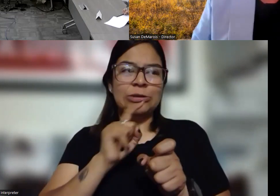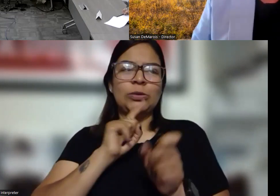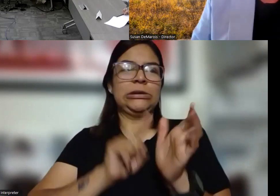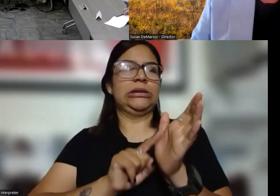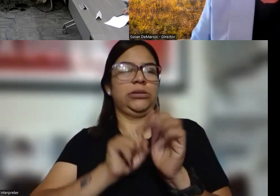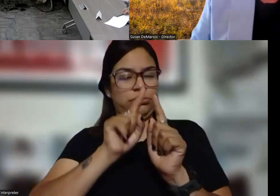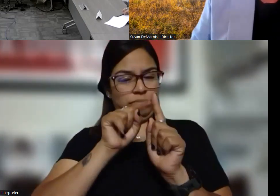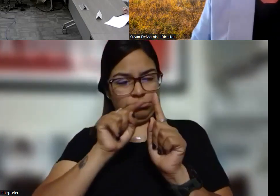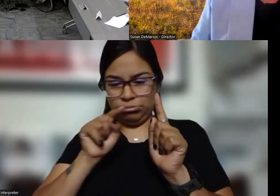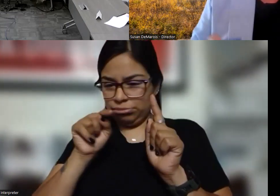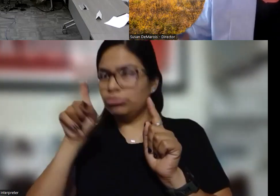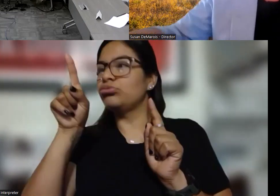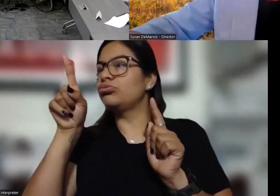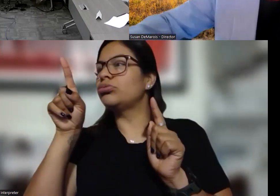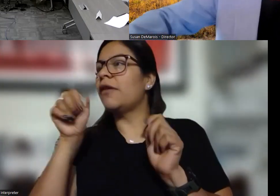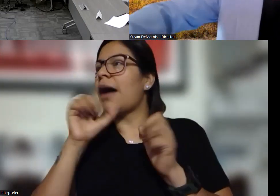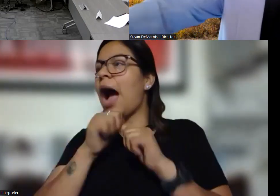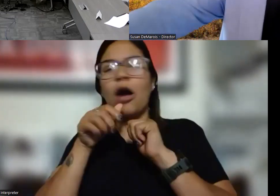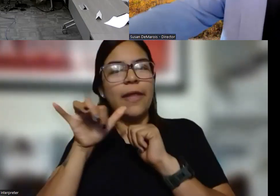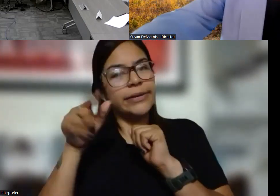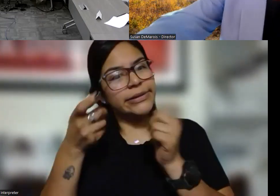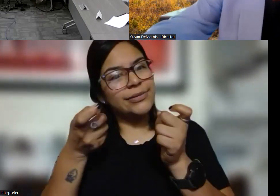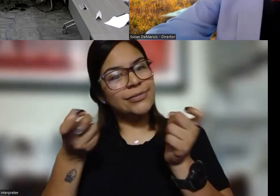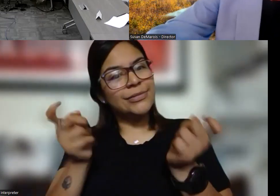have children you know because we just kind of assumed for the most part people's children would